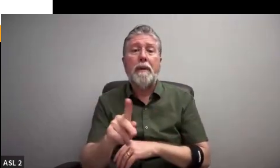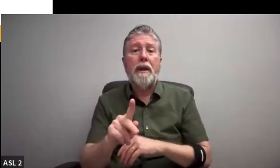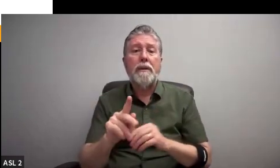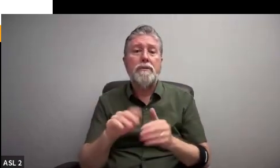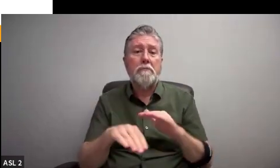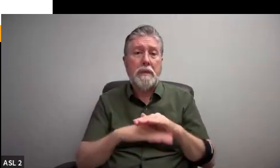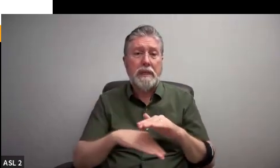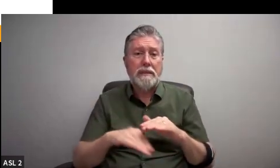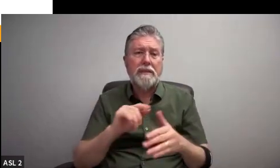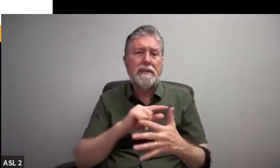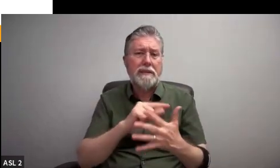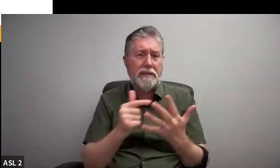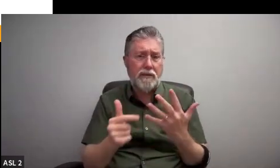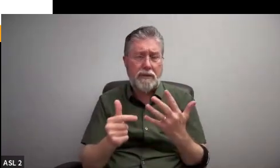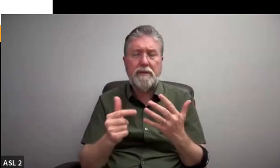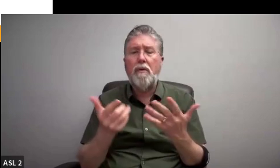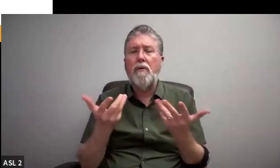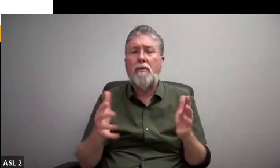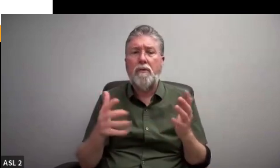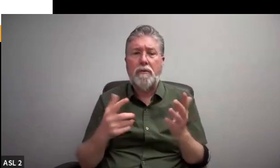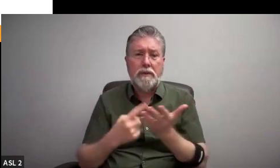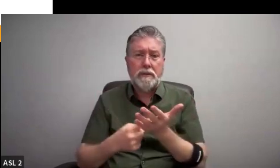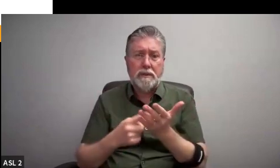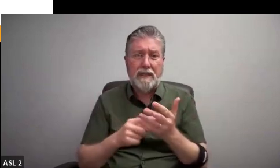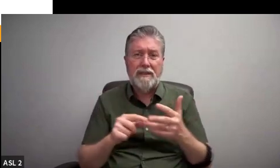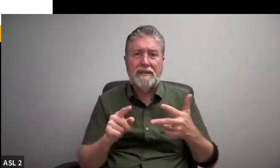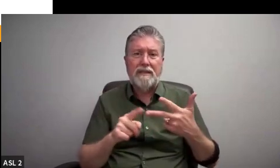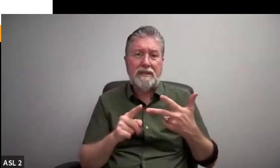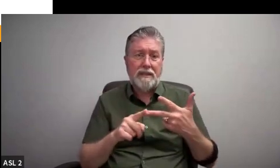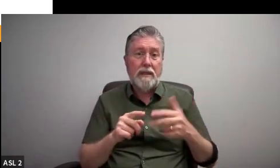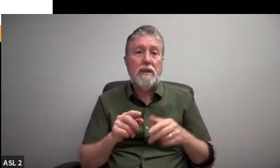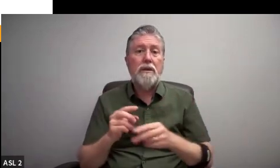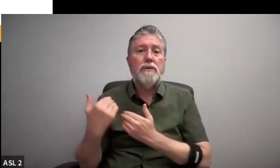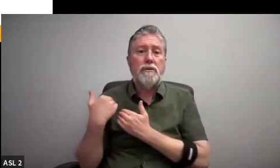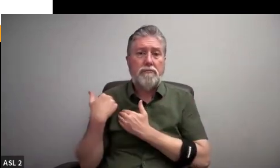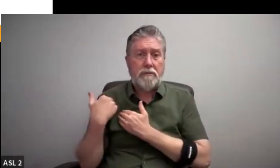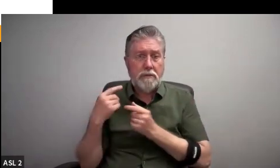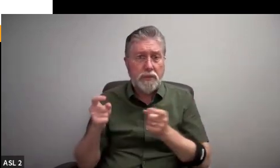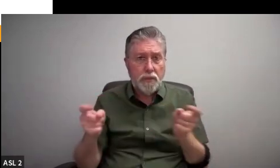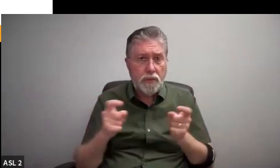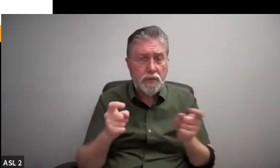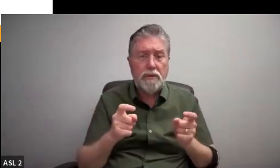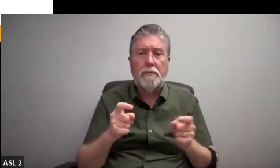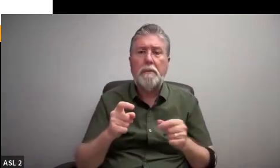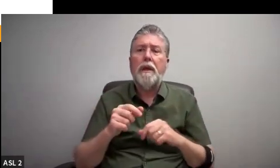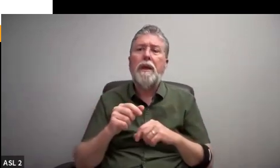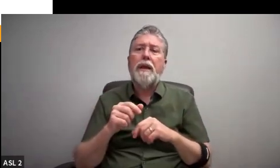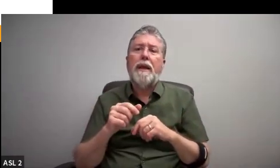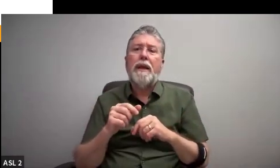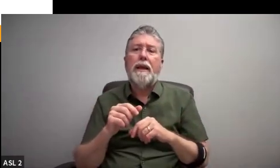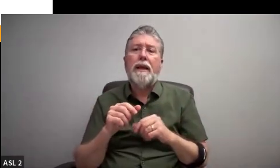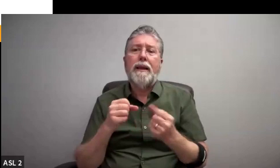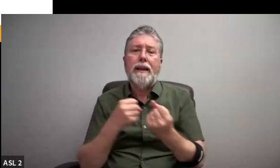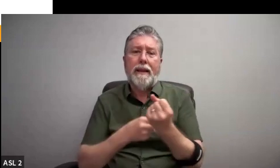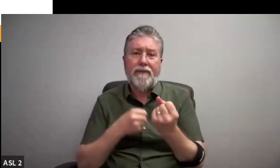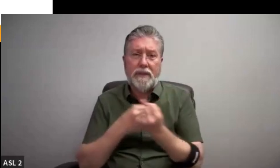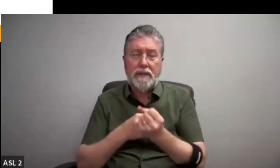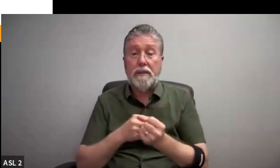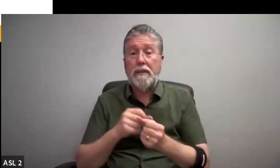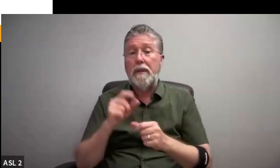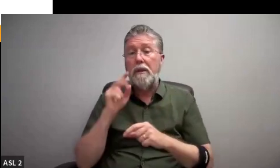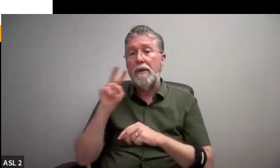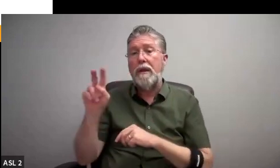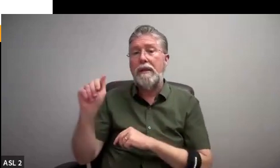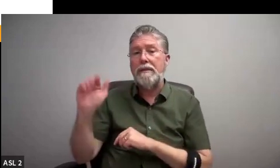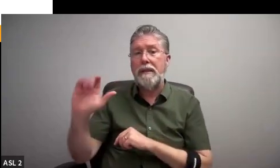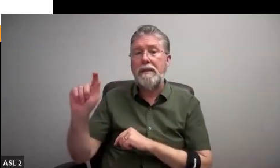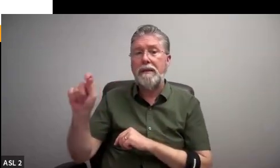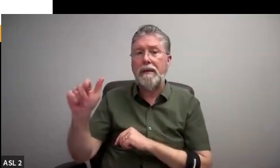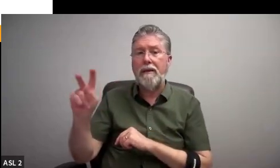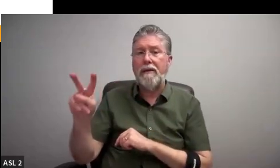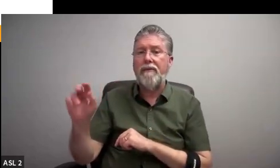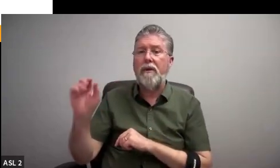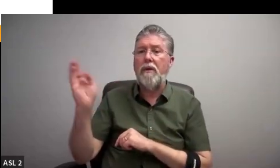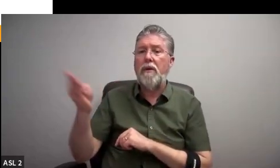also discuss stewardship, oversight, and advocacy responsibilities. Please refer to ACL.gov/OAArule